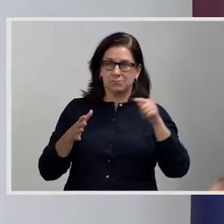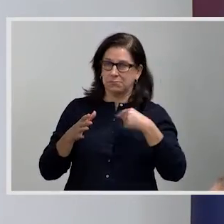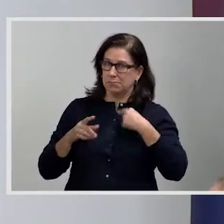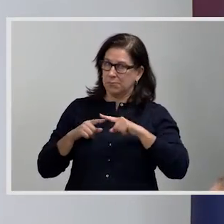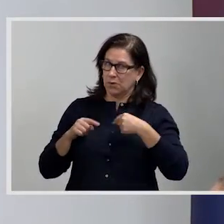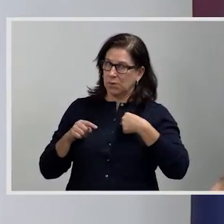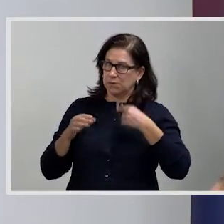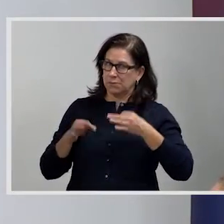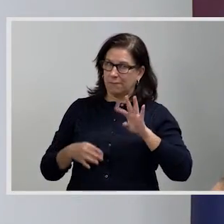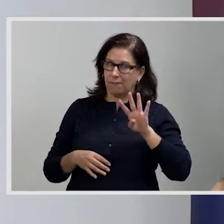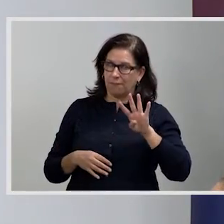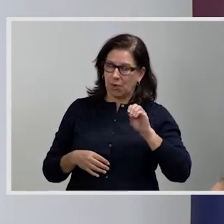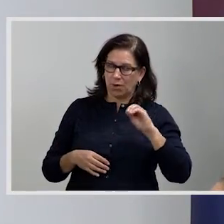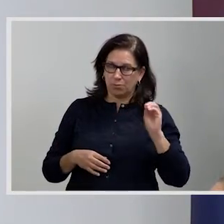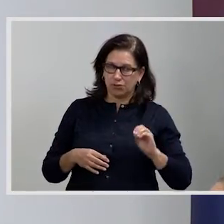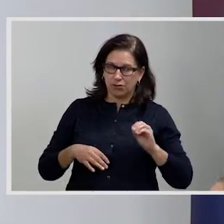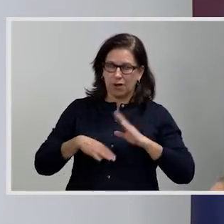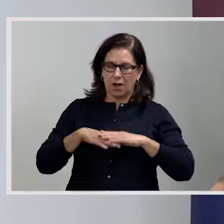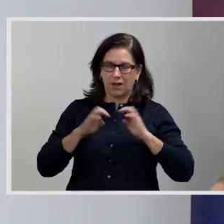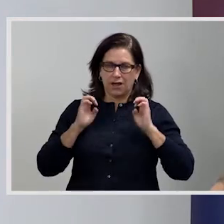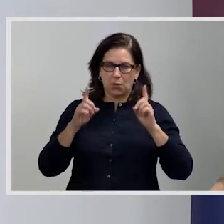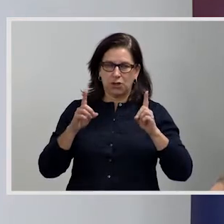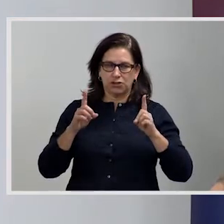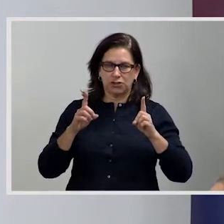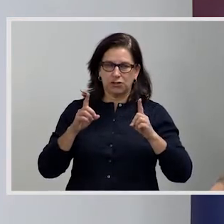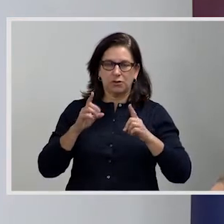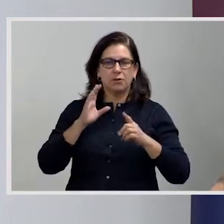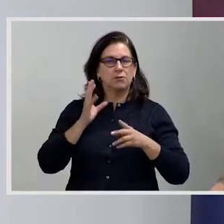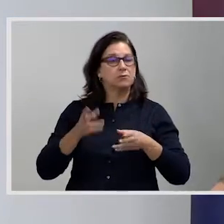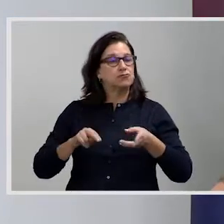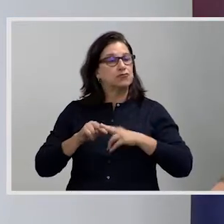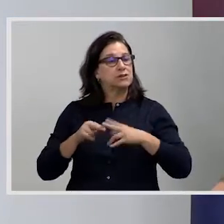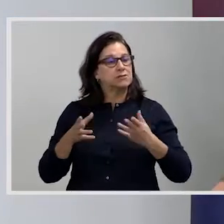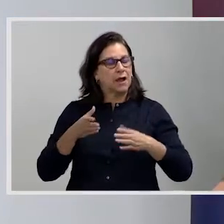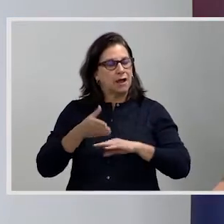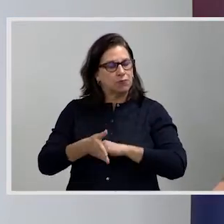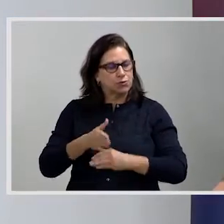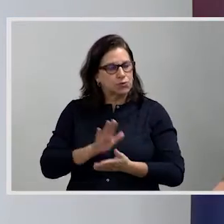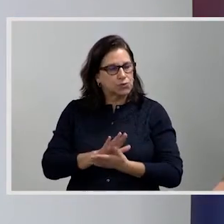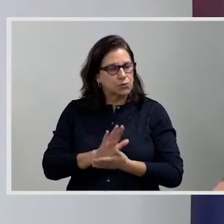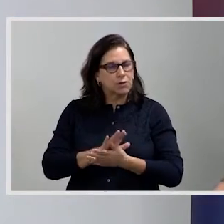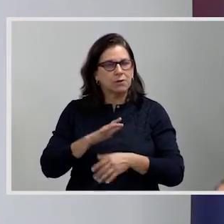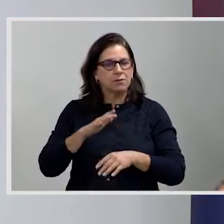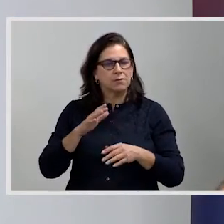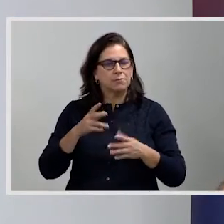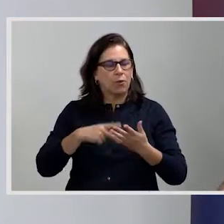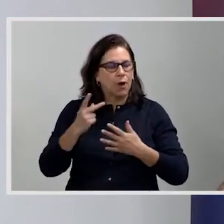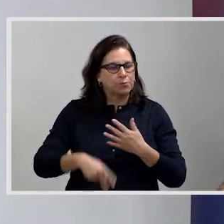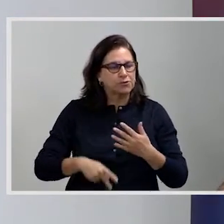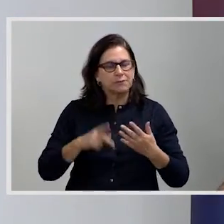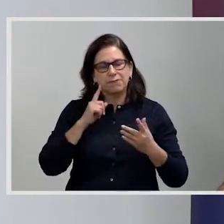TO EXPAND AFTER-SCHOOL AVAILABILITY FOR STUDENTS, VOCATIONAL TRAINING. AND WE SAW EDUCATION IMPACTING